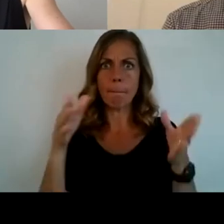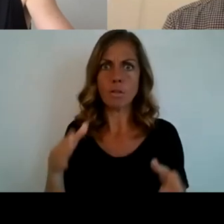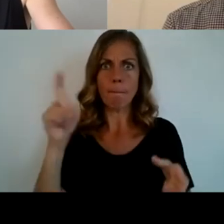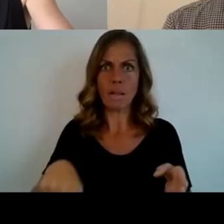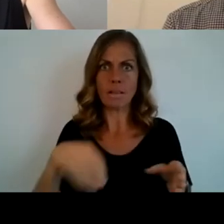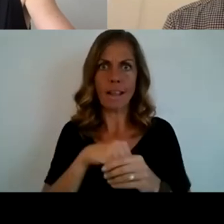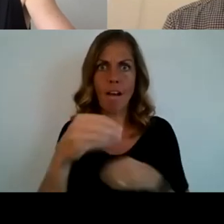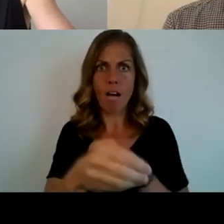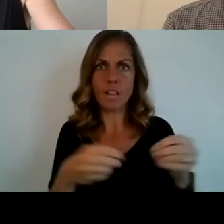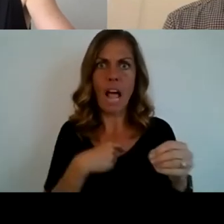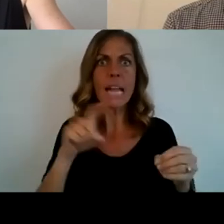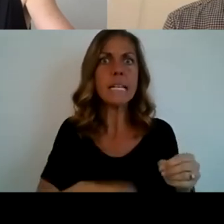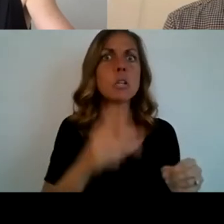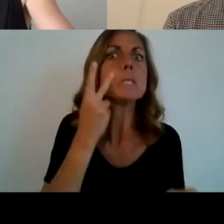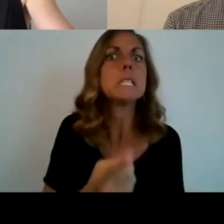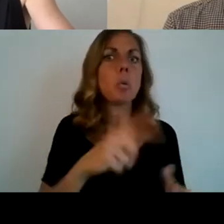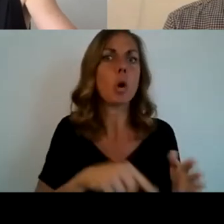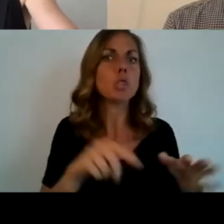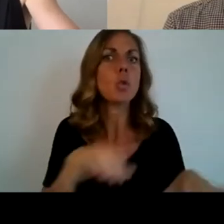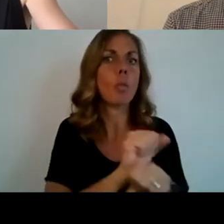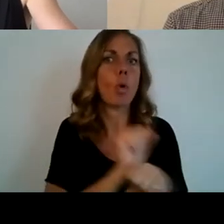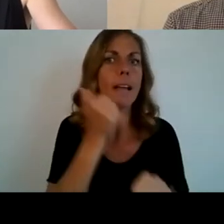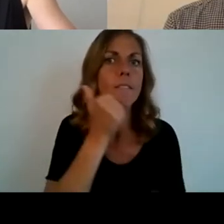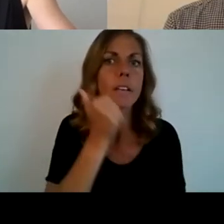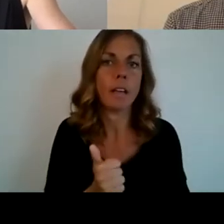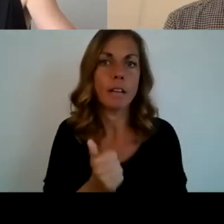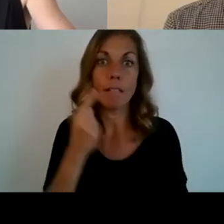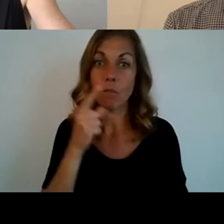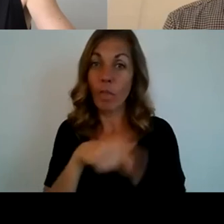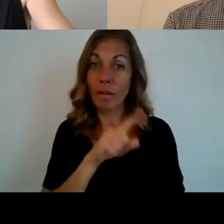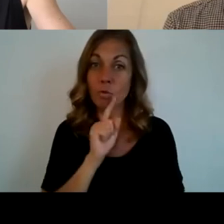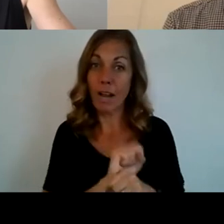and human being is doing every day in order for them to produce and innovate. And so,